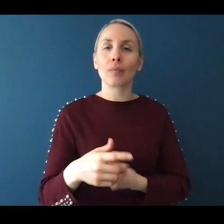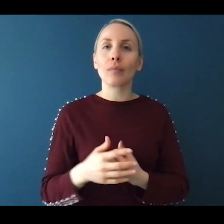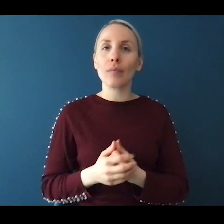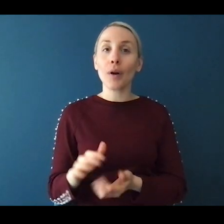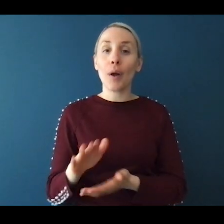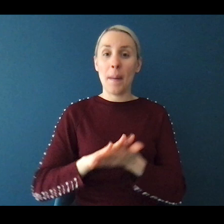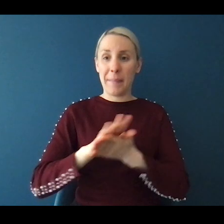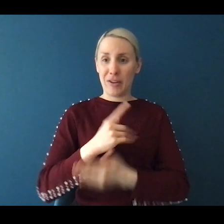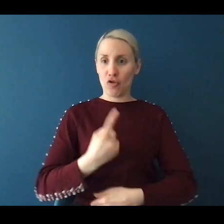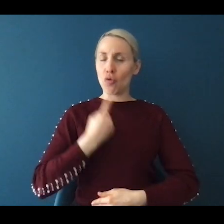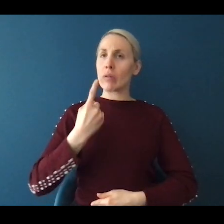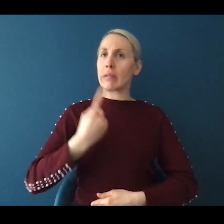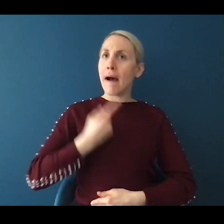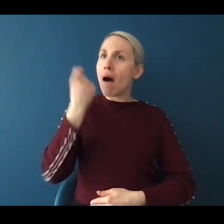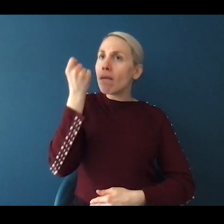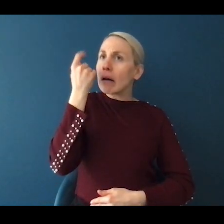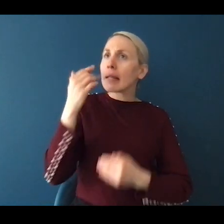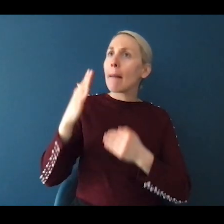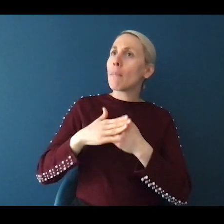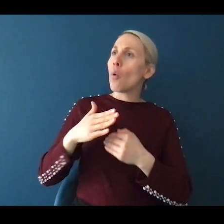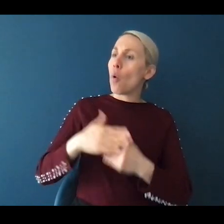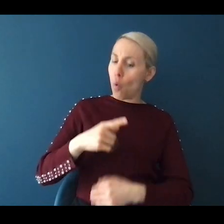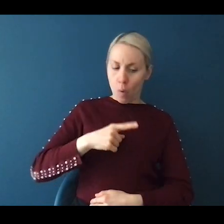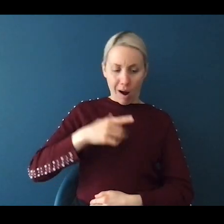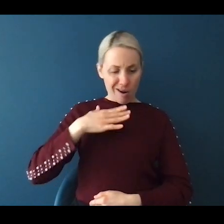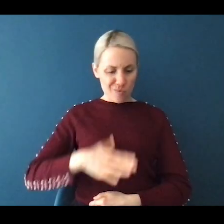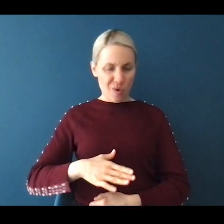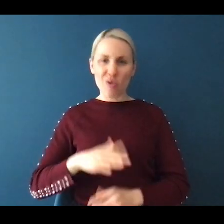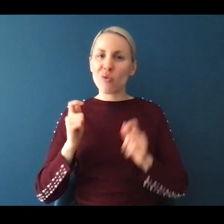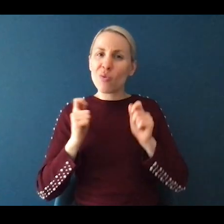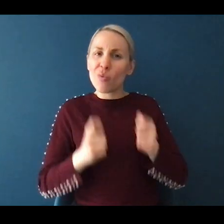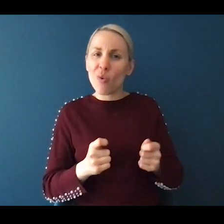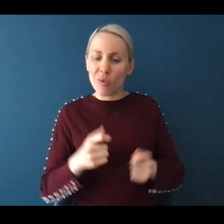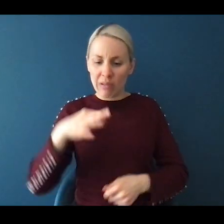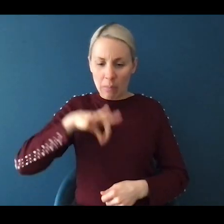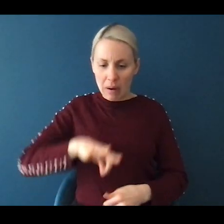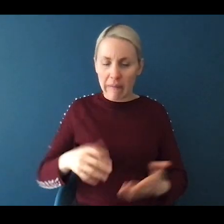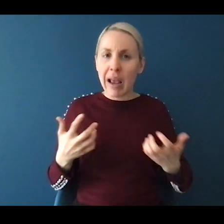this award why would it benefit you and you know what are you getting out of it I think